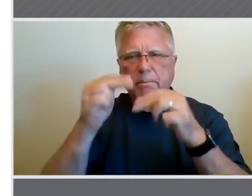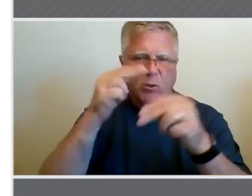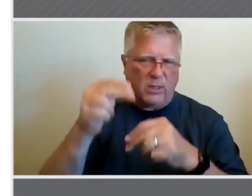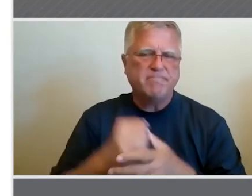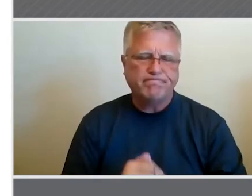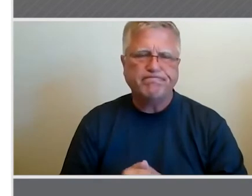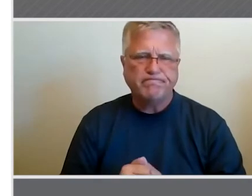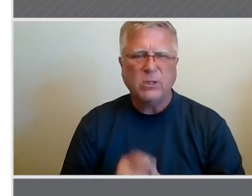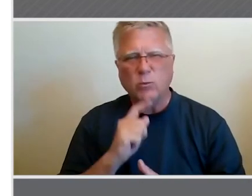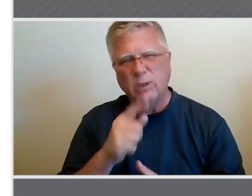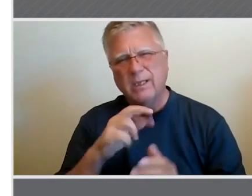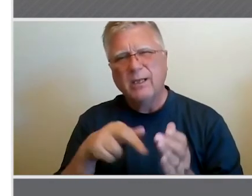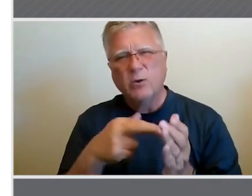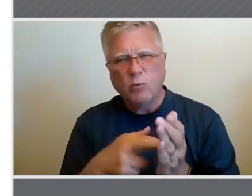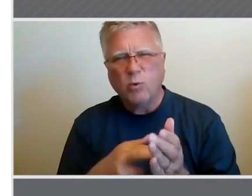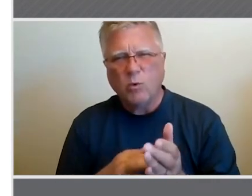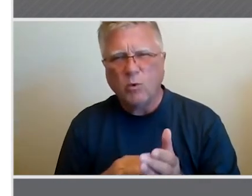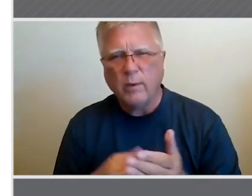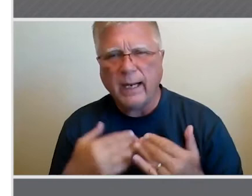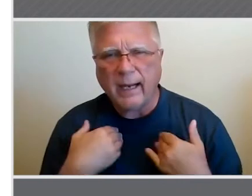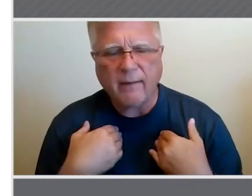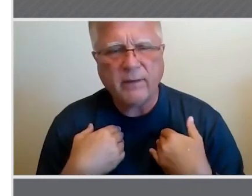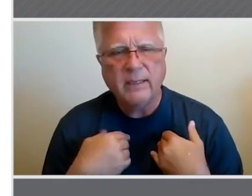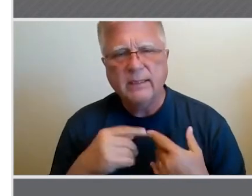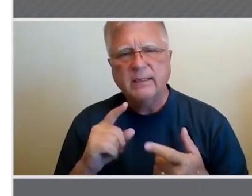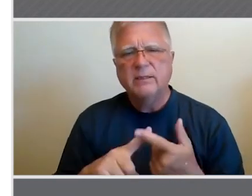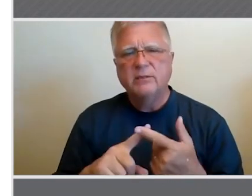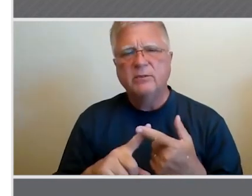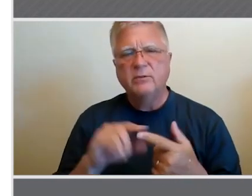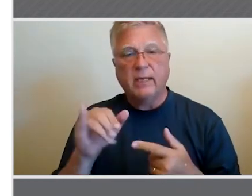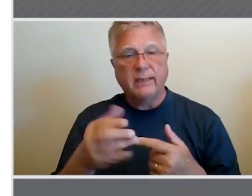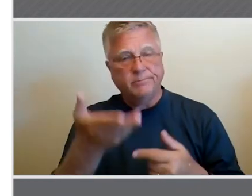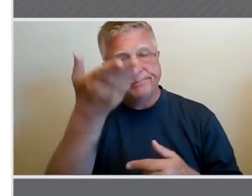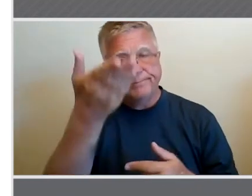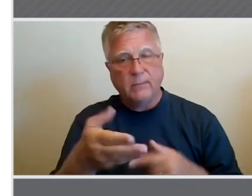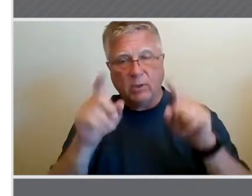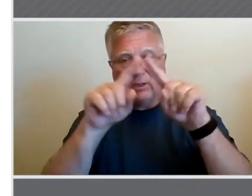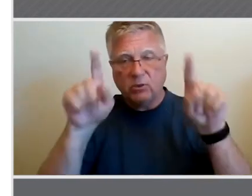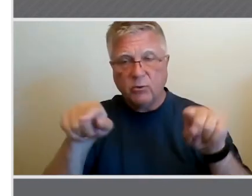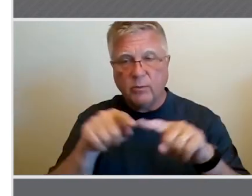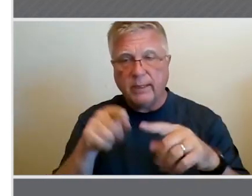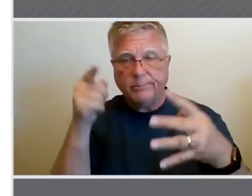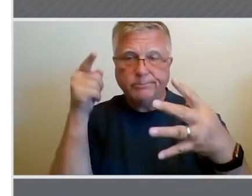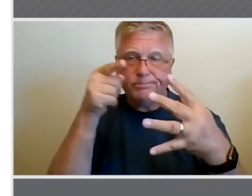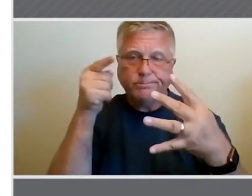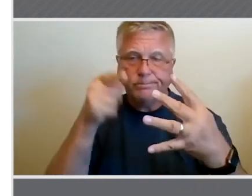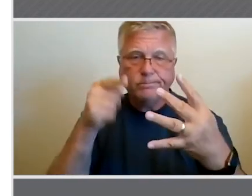our role is to, you know, like it says on the screen to really, you know, have an orderly